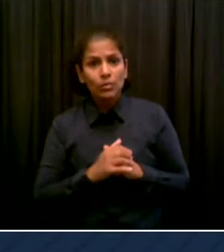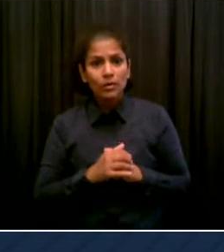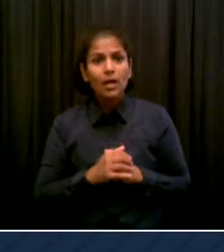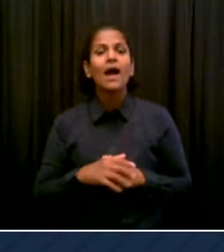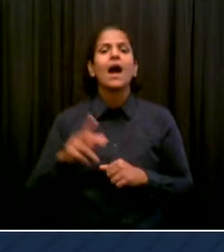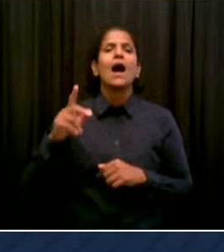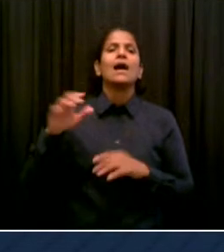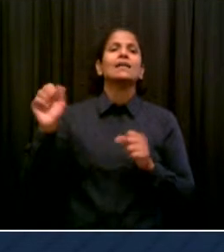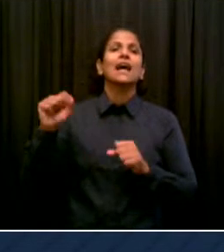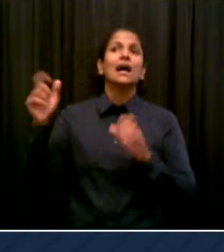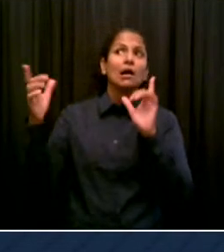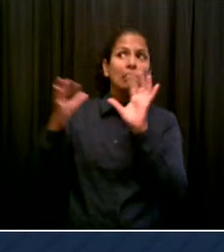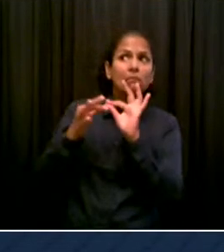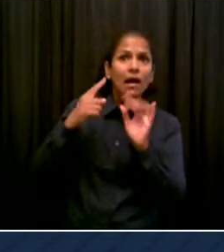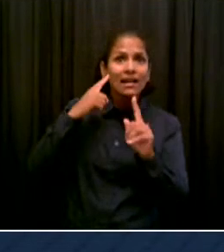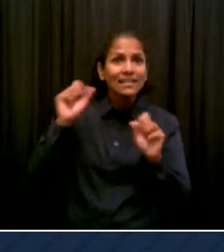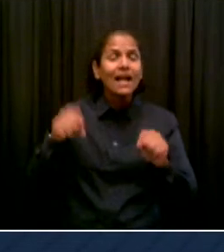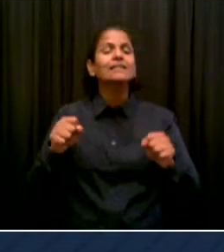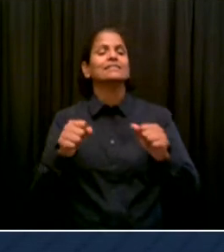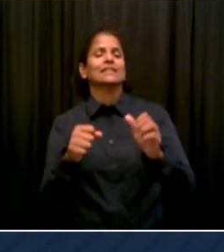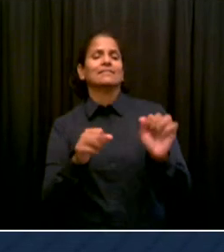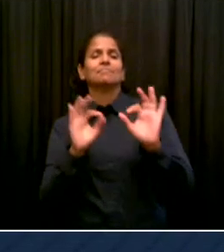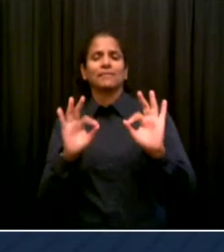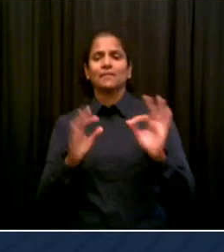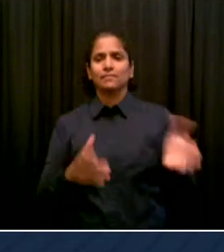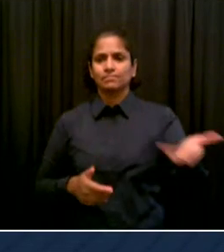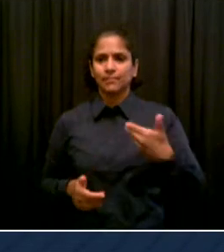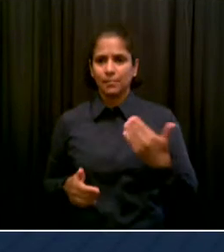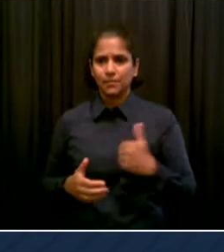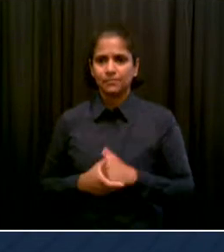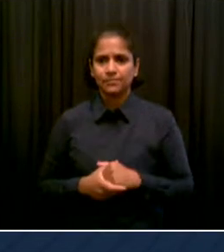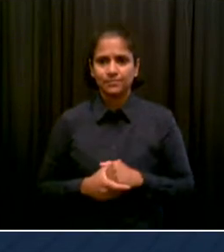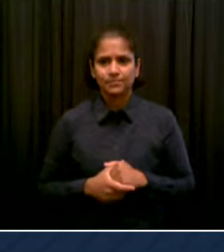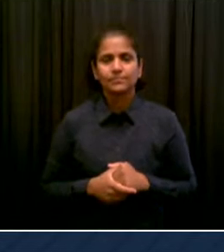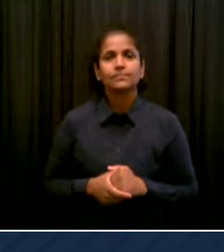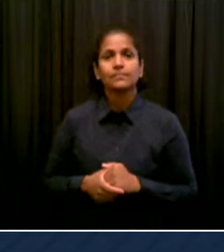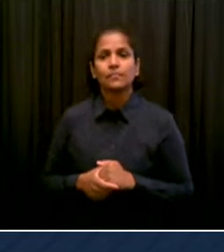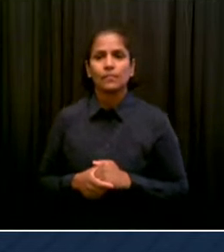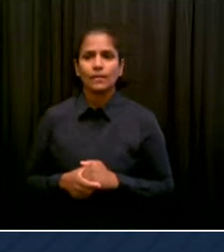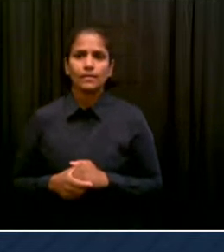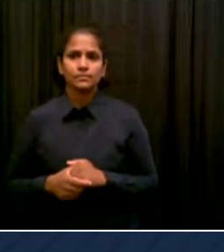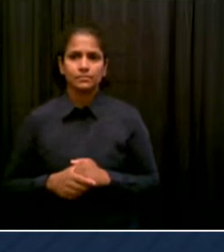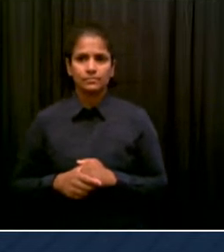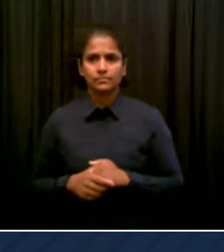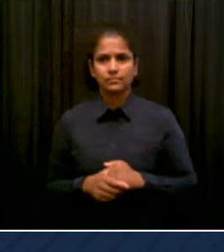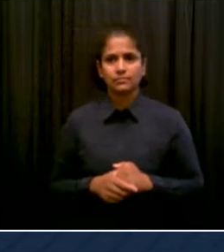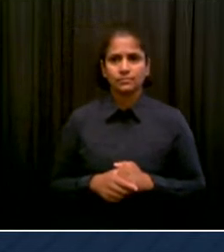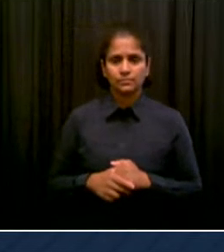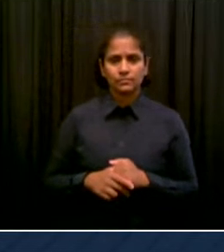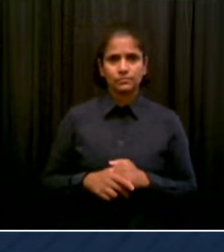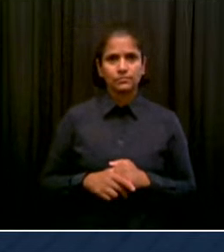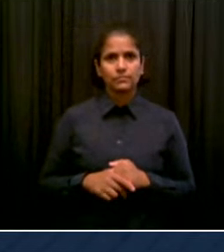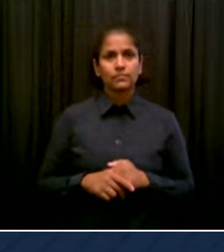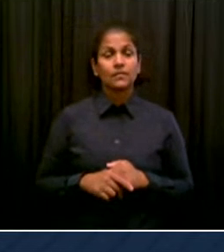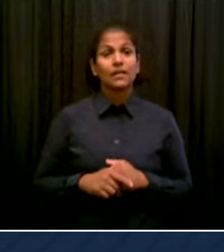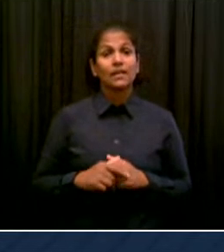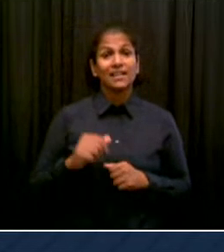CHANCELLOR, CAN YOU HEAR ME? I KNOW SHE IS OUT THERE.